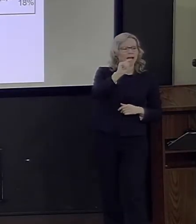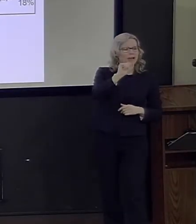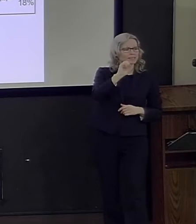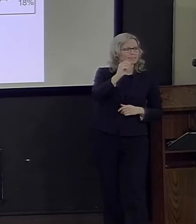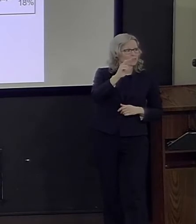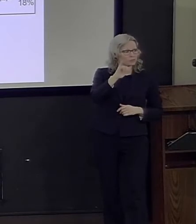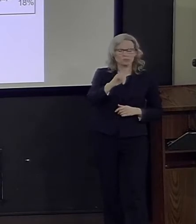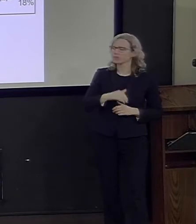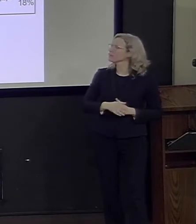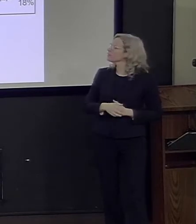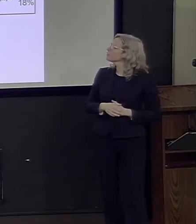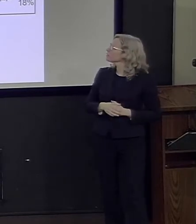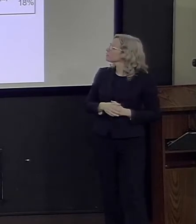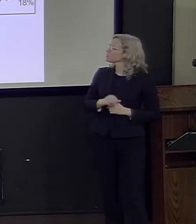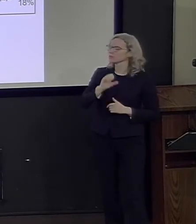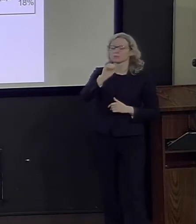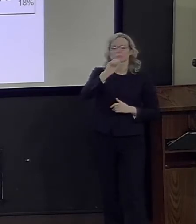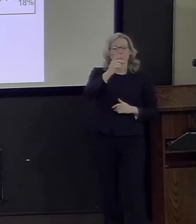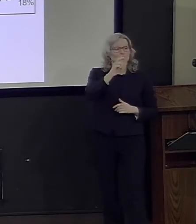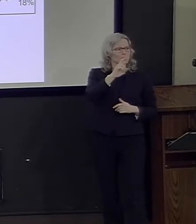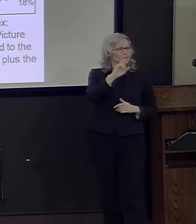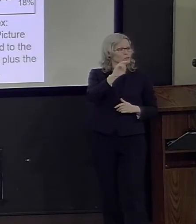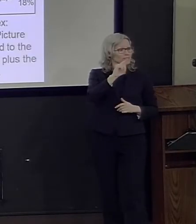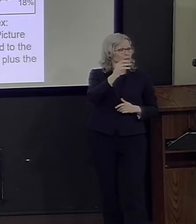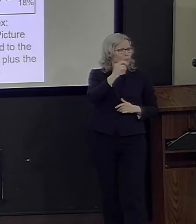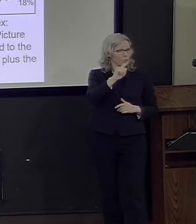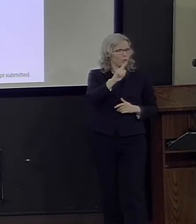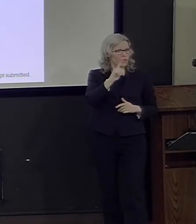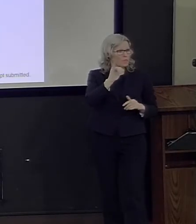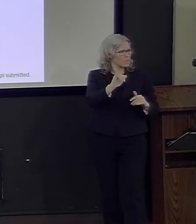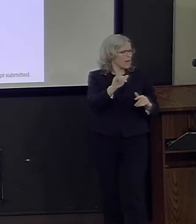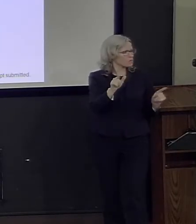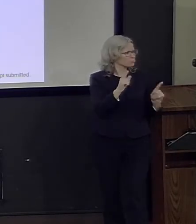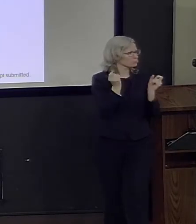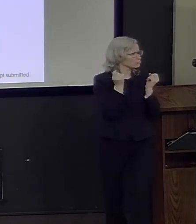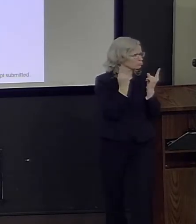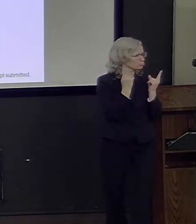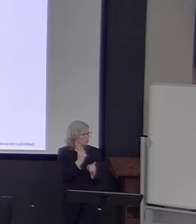not un-understandable since this is a face task. So what do we have?